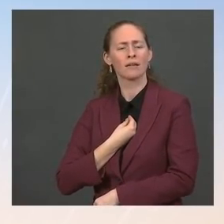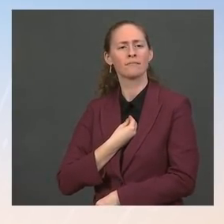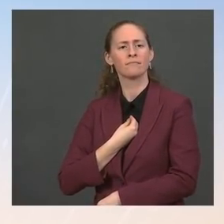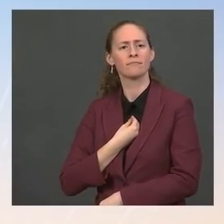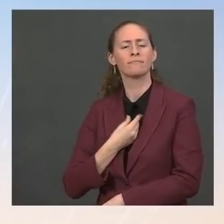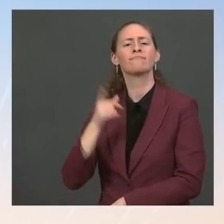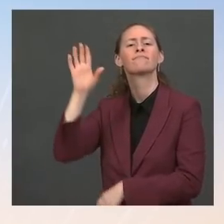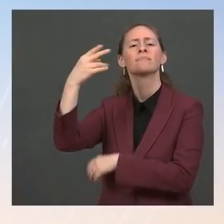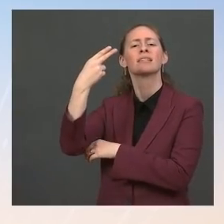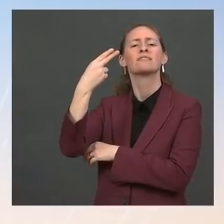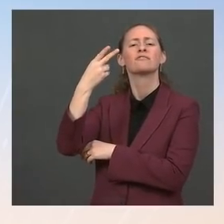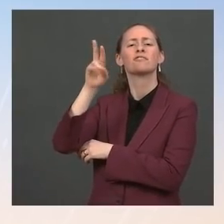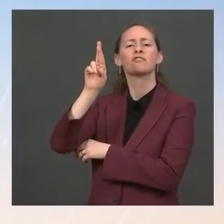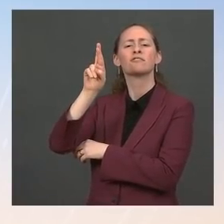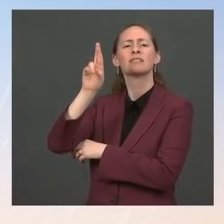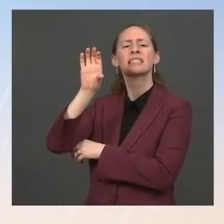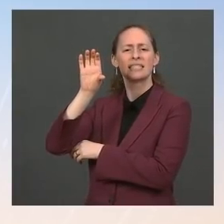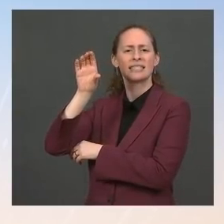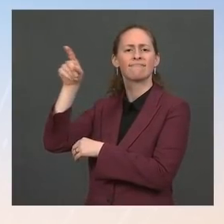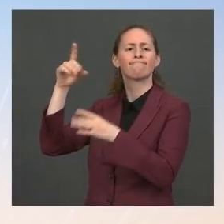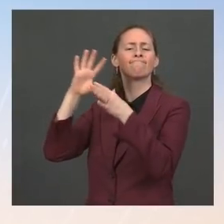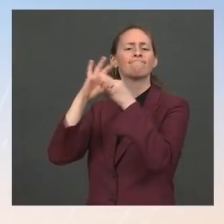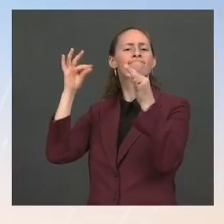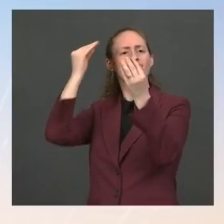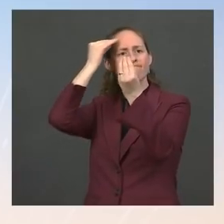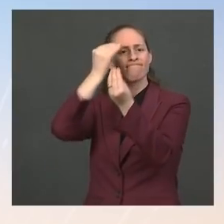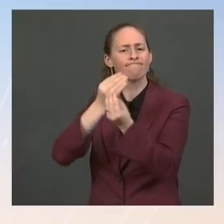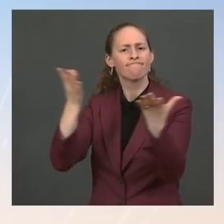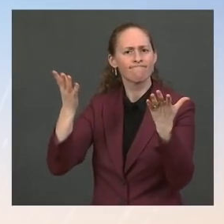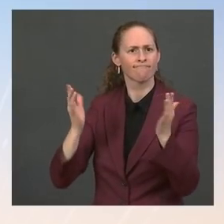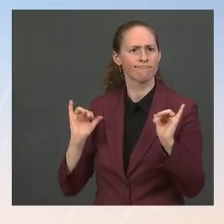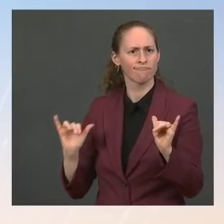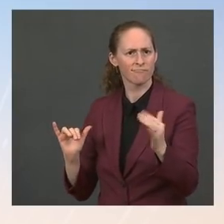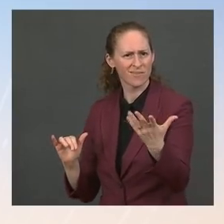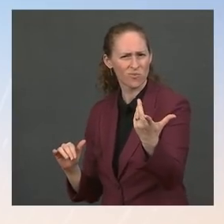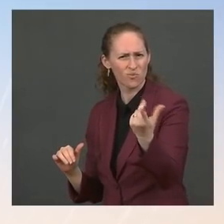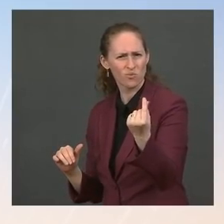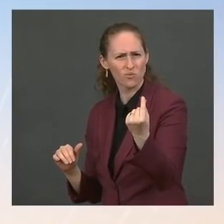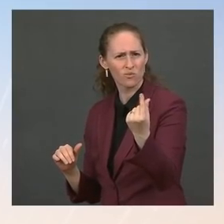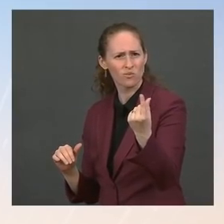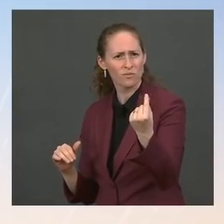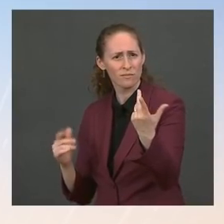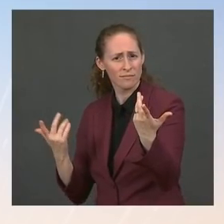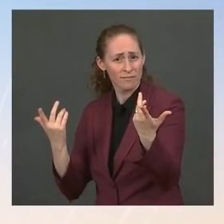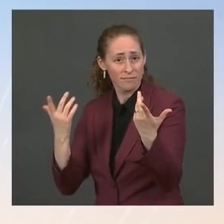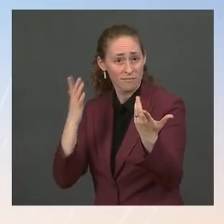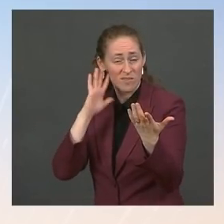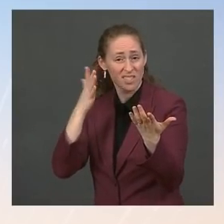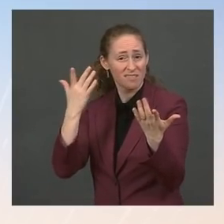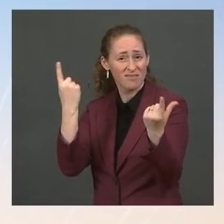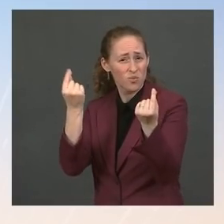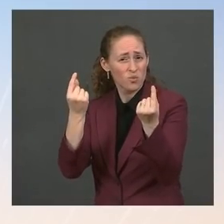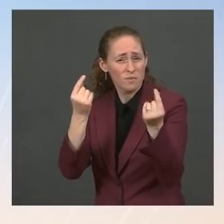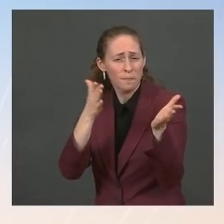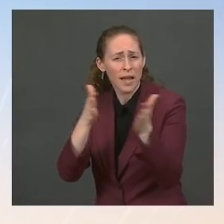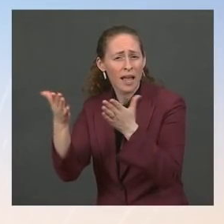but has he been briefed on it as -- in the White House? Ms. Psaki: I'm not sure, Chris, and I'm happy to ask the President and see with our domestic policy team